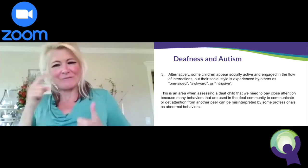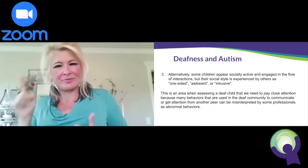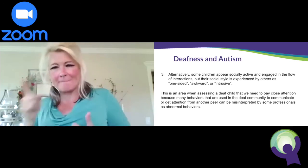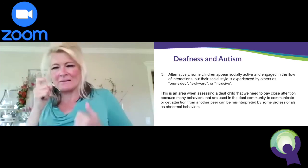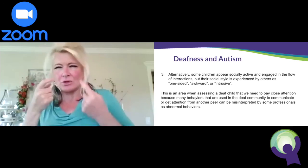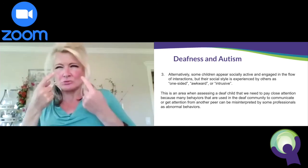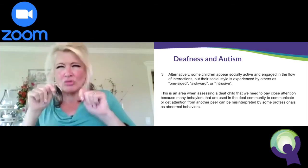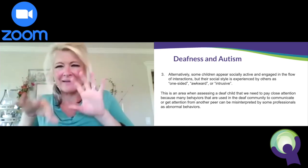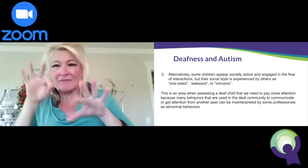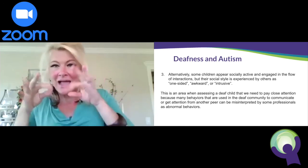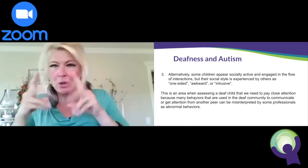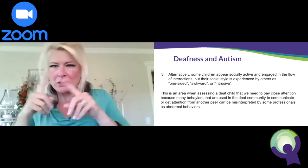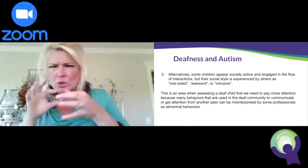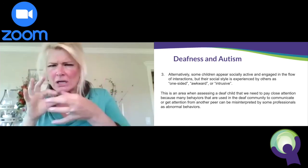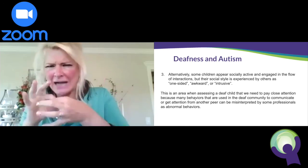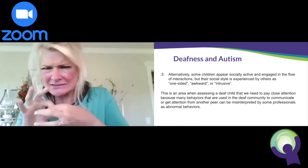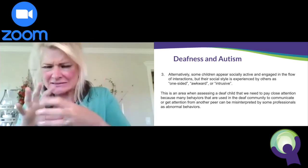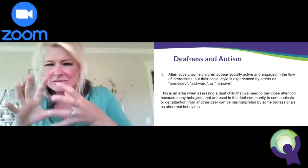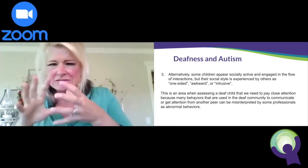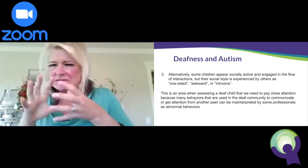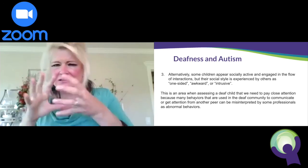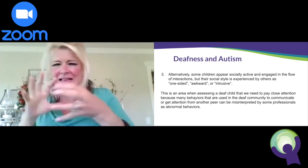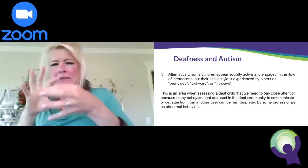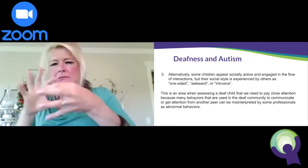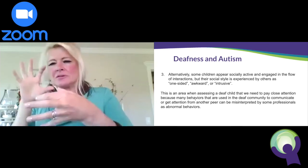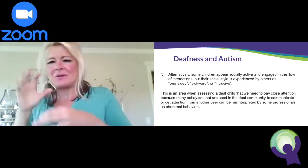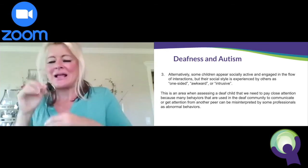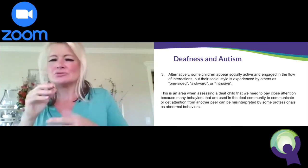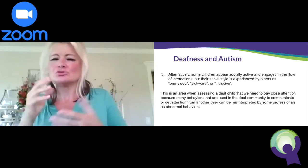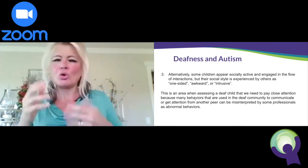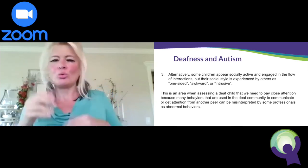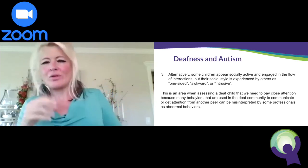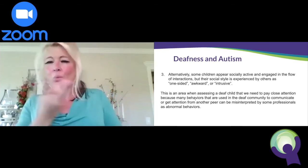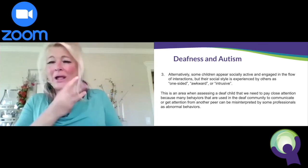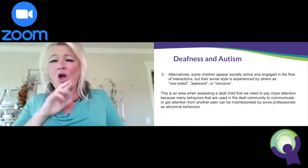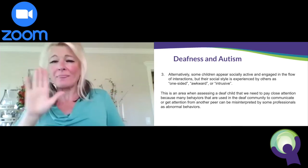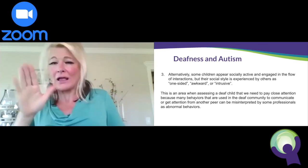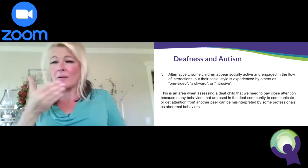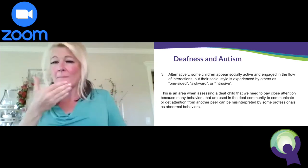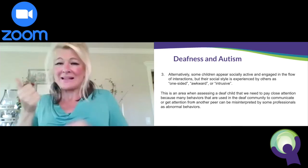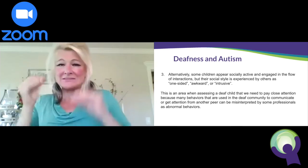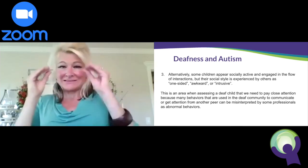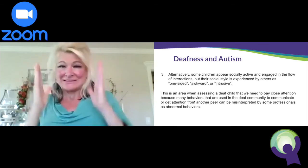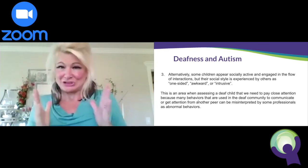and engage them. It's really a challenge for them to try to find... really... when working with a child, to find those connections,